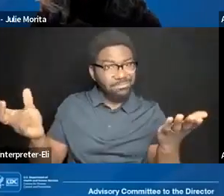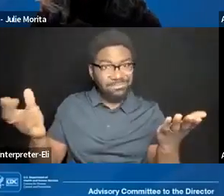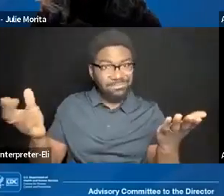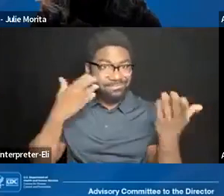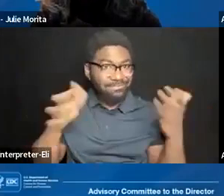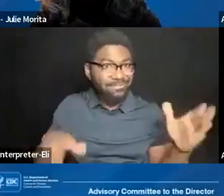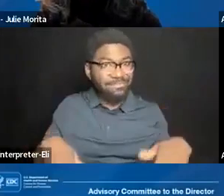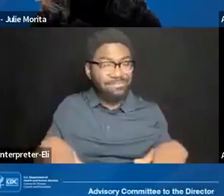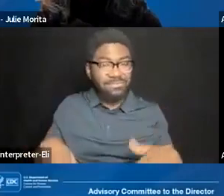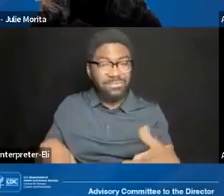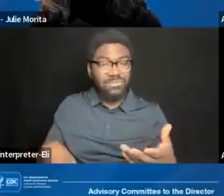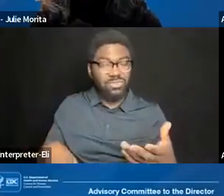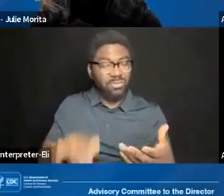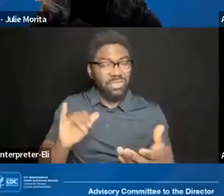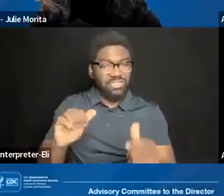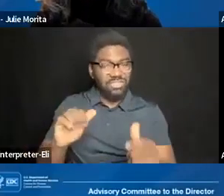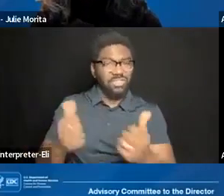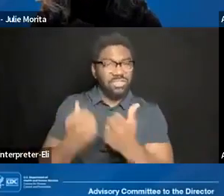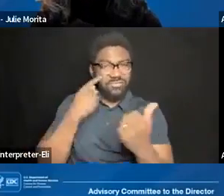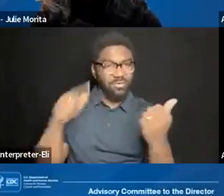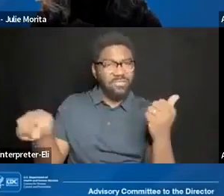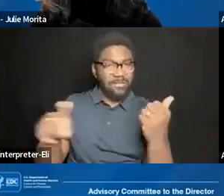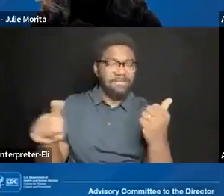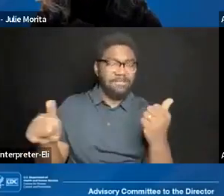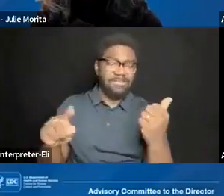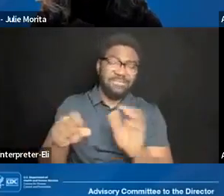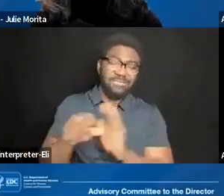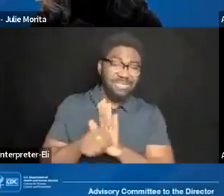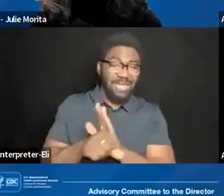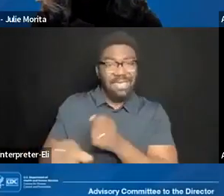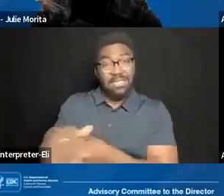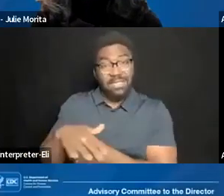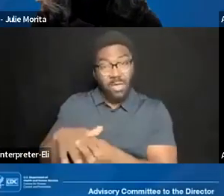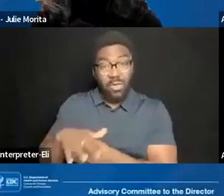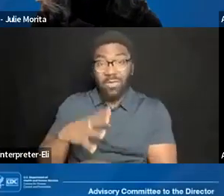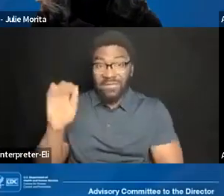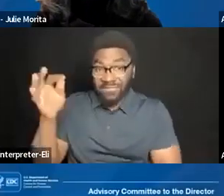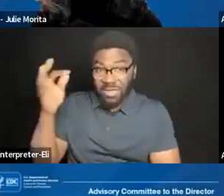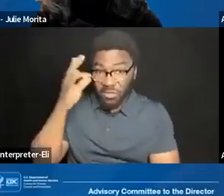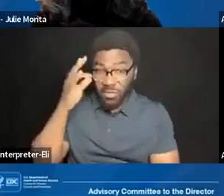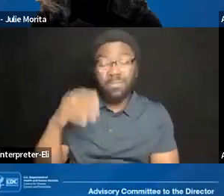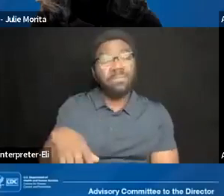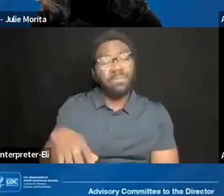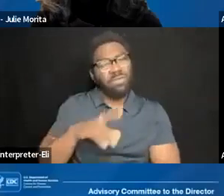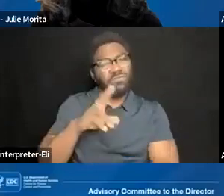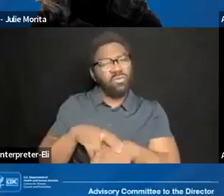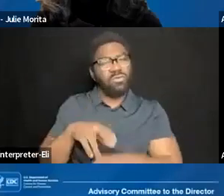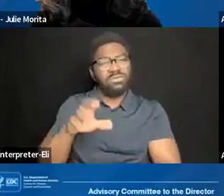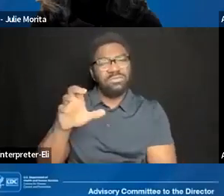and at the federal level. For CDC, as we are standing up the proposed new Office